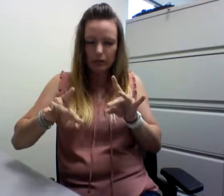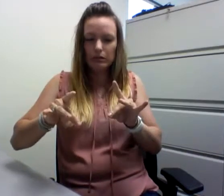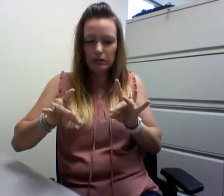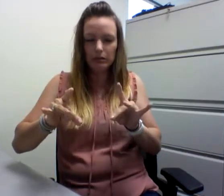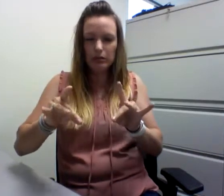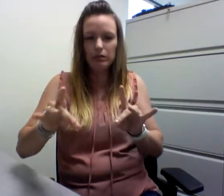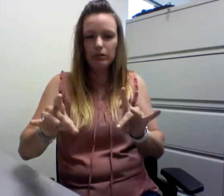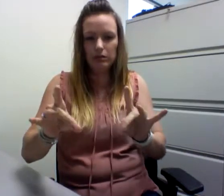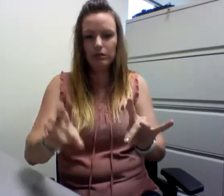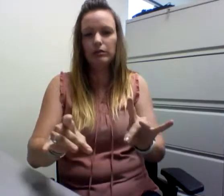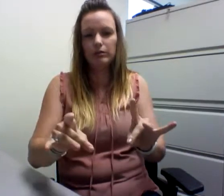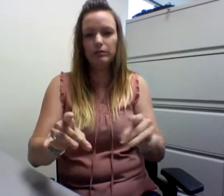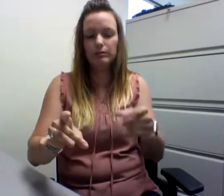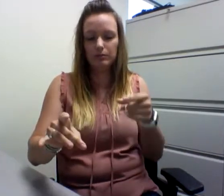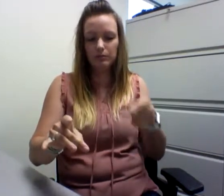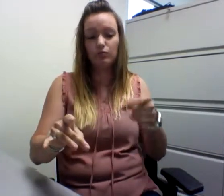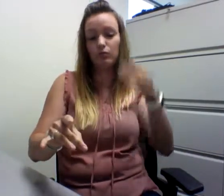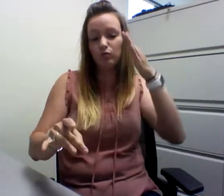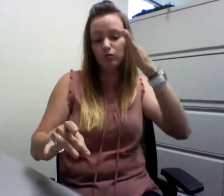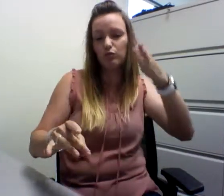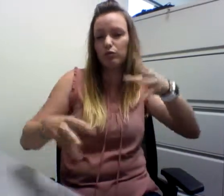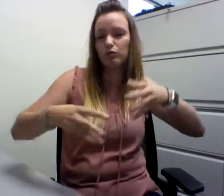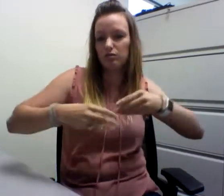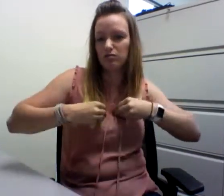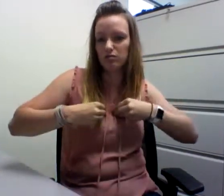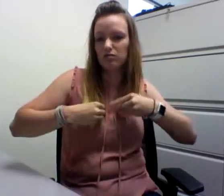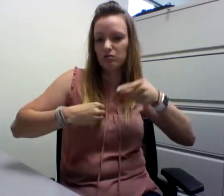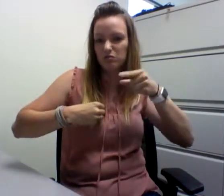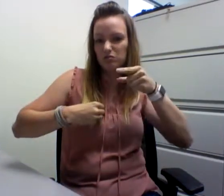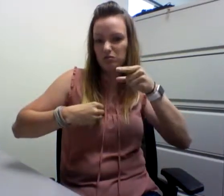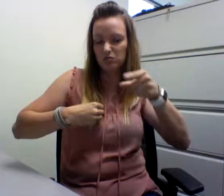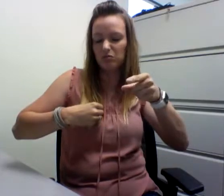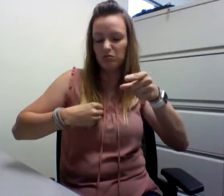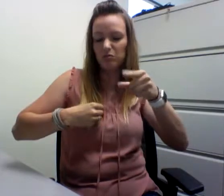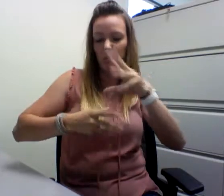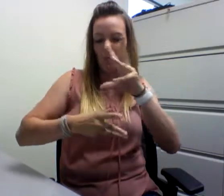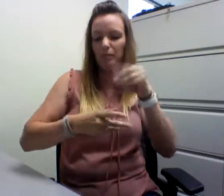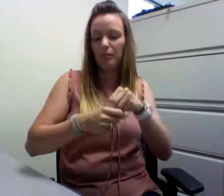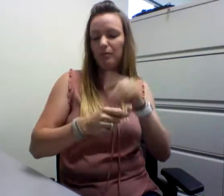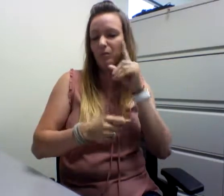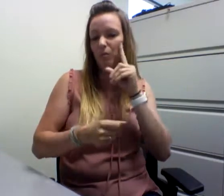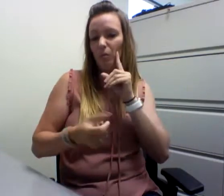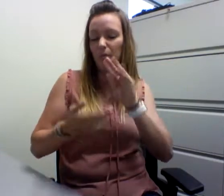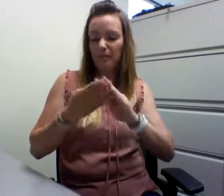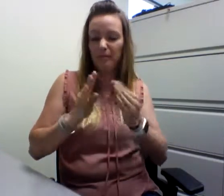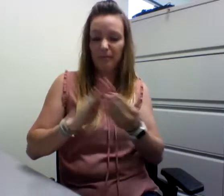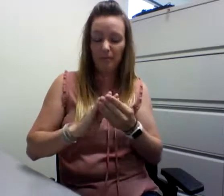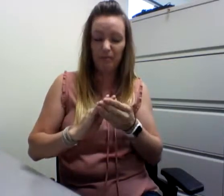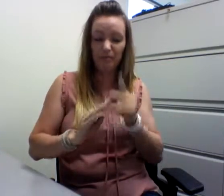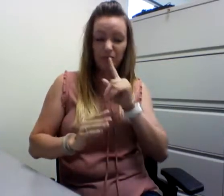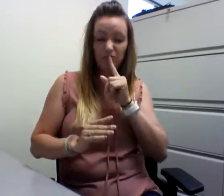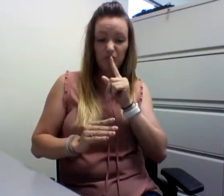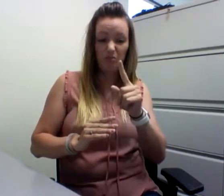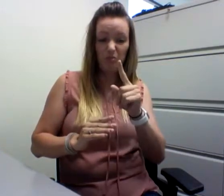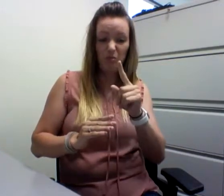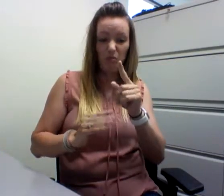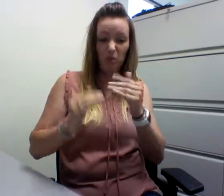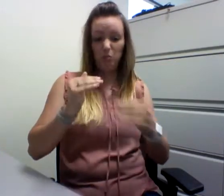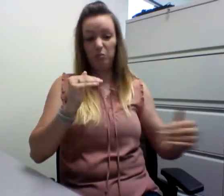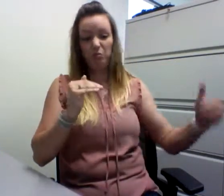they have to struggle, practice the language, become involved eventually they will be accepted by the Deaf community